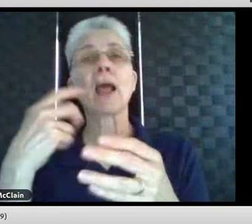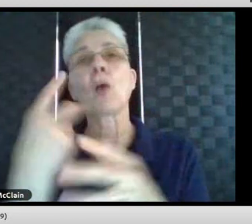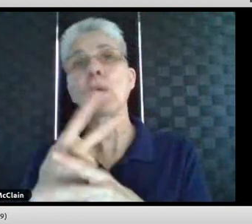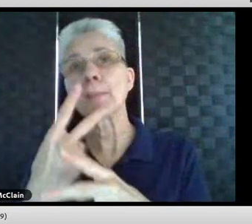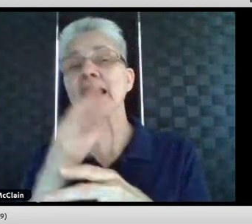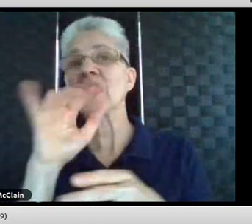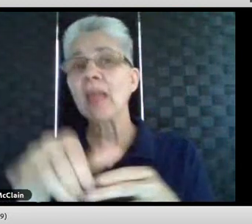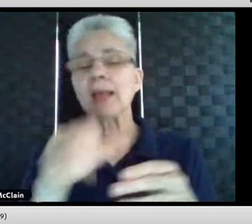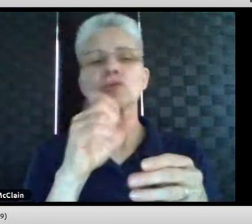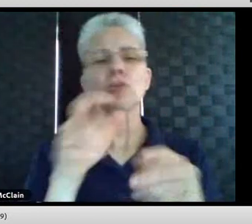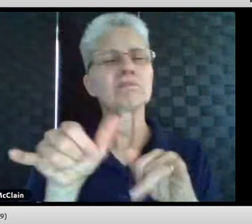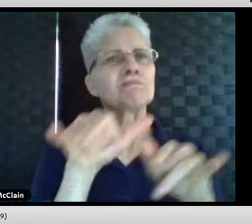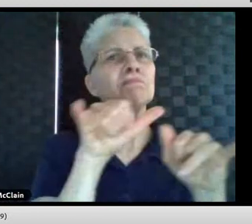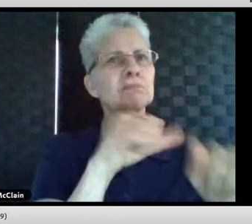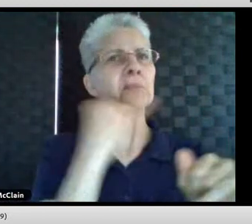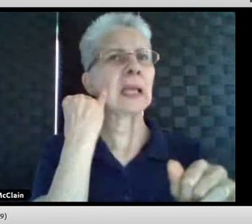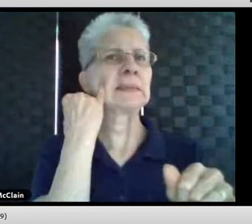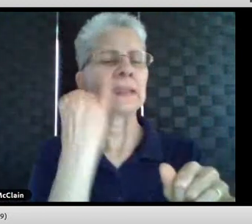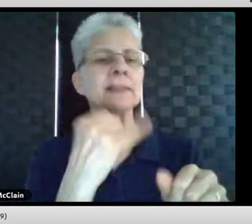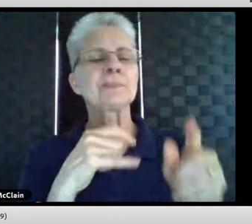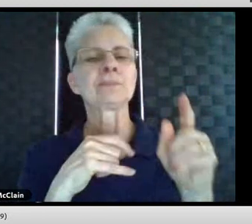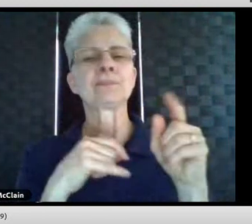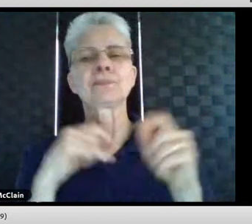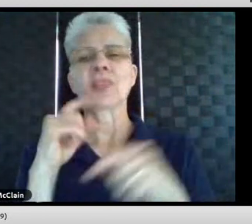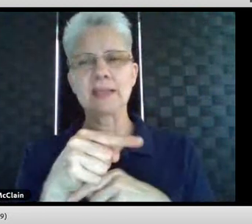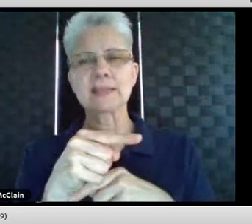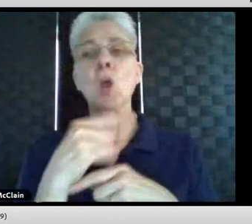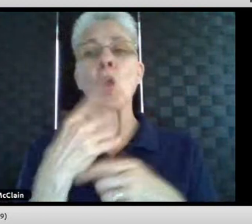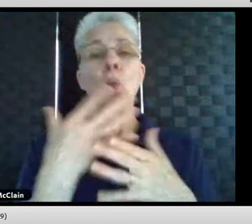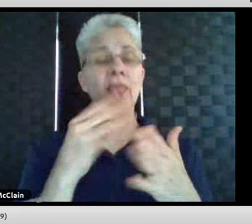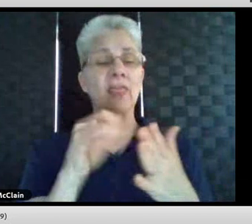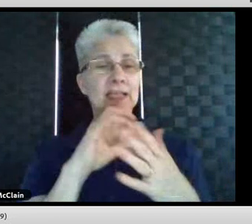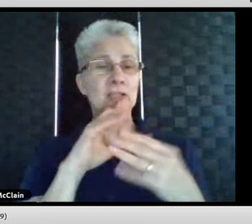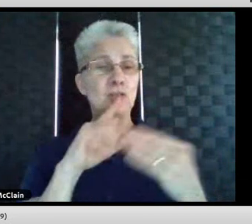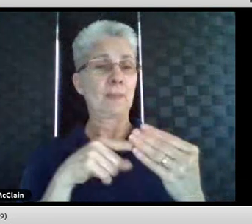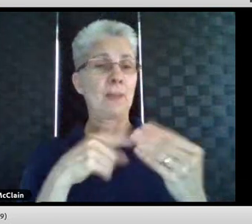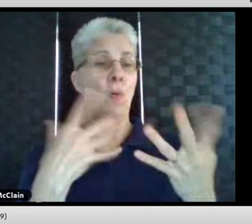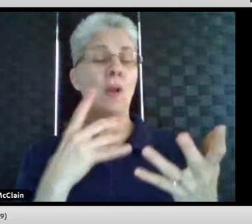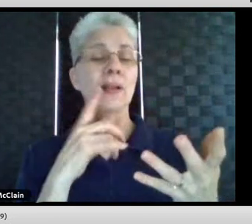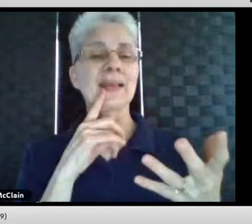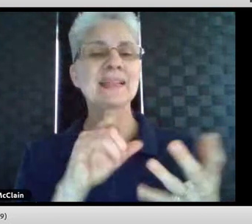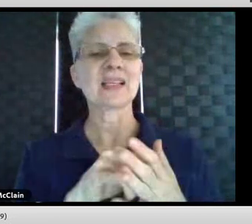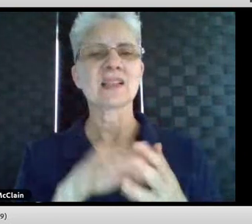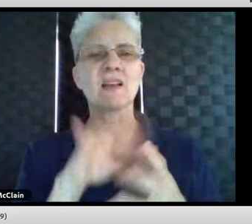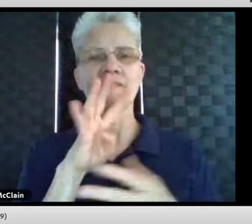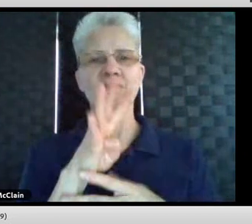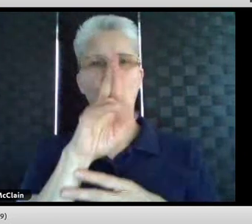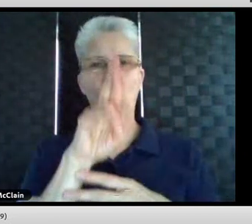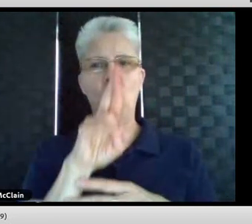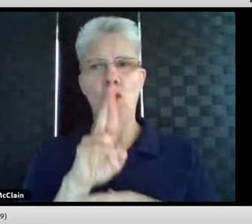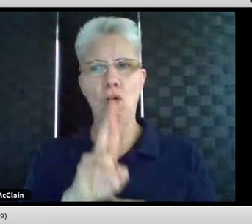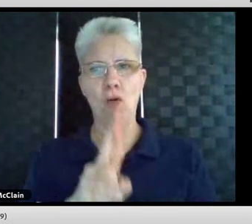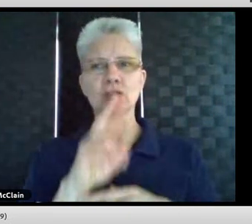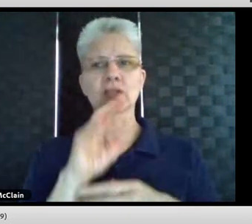And so one of the things that he talks about is kind of these four Rs, and it just kind of helps you remember.